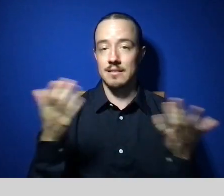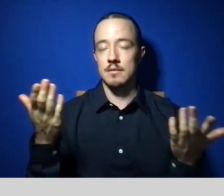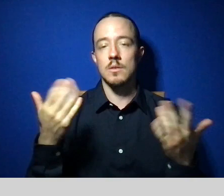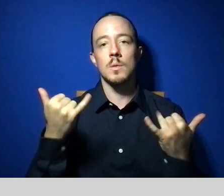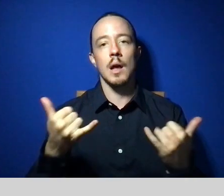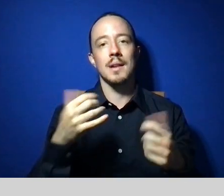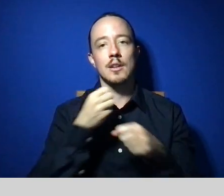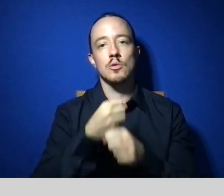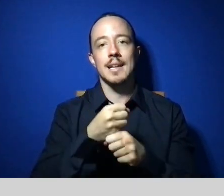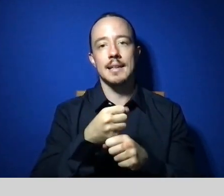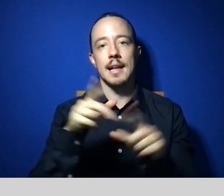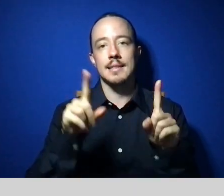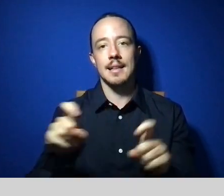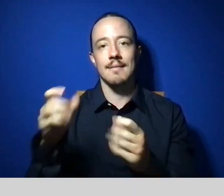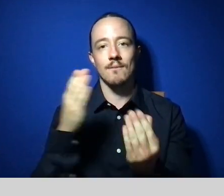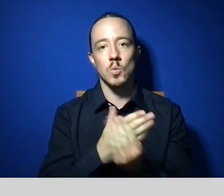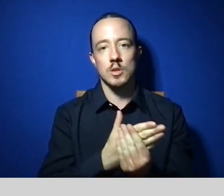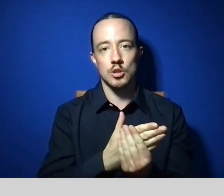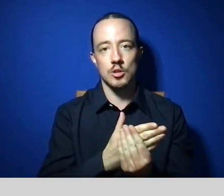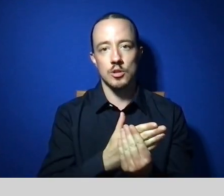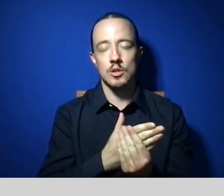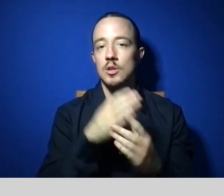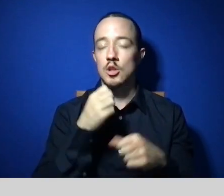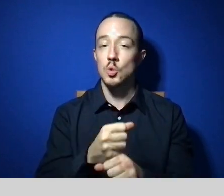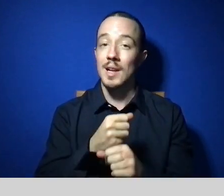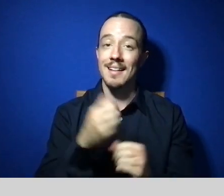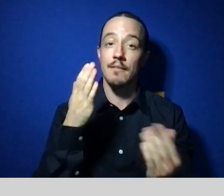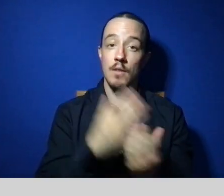and I'm going to create a file in that called test_pids.py.